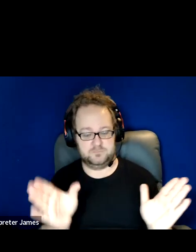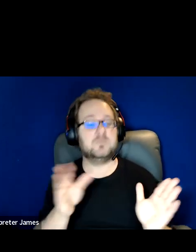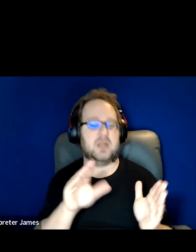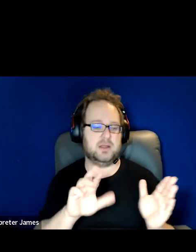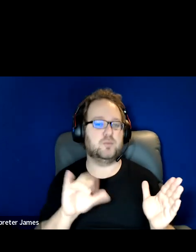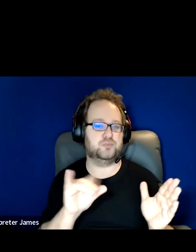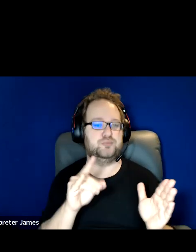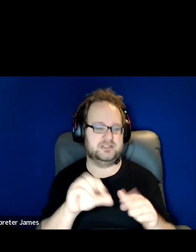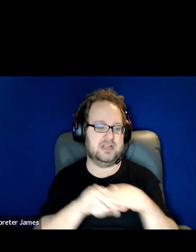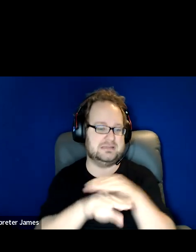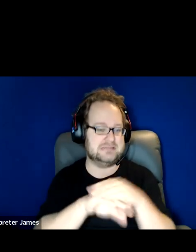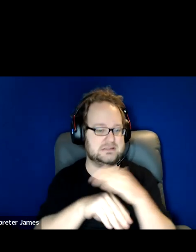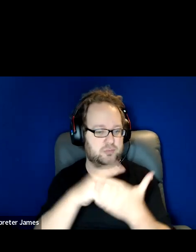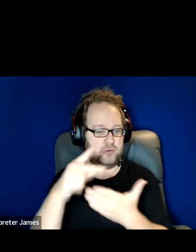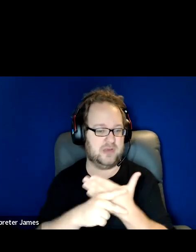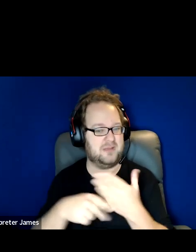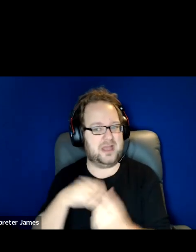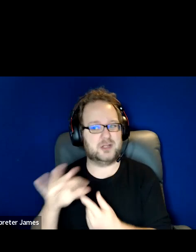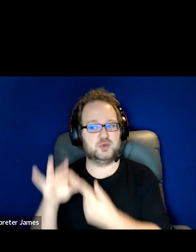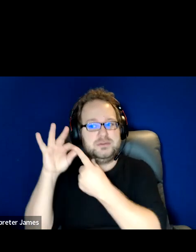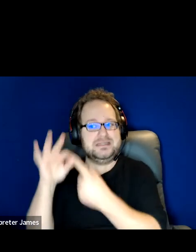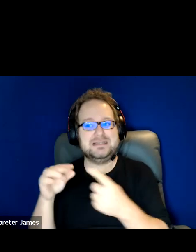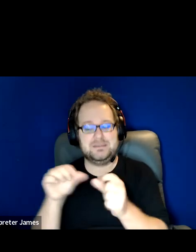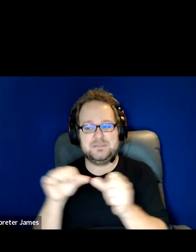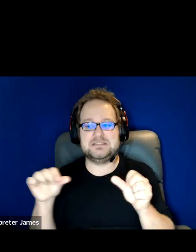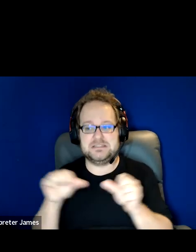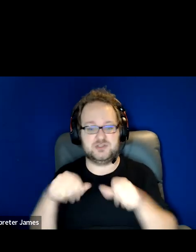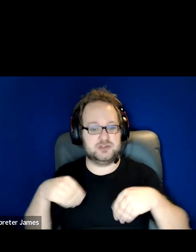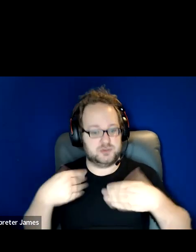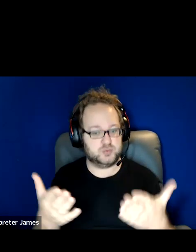unique position to launch a comprehensive vaccine program.